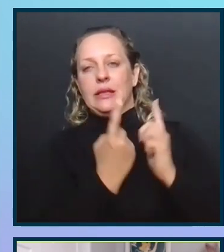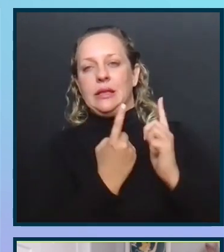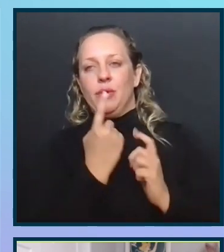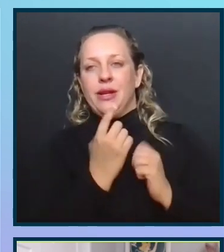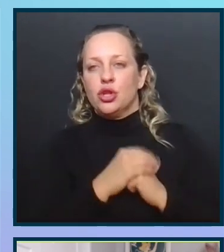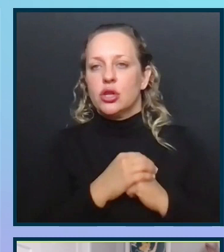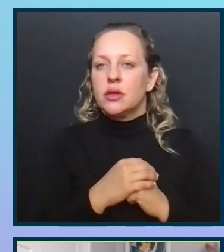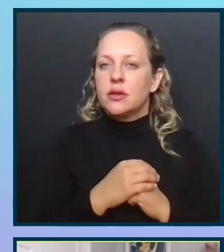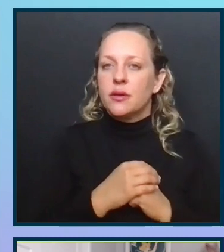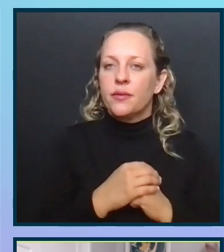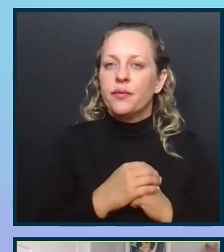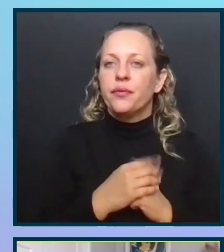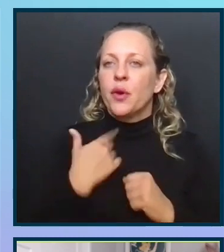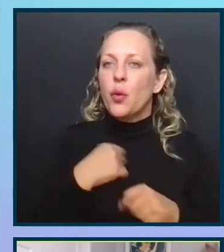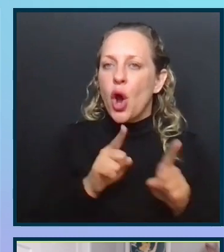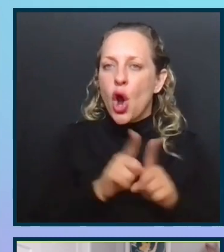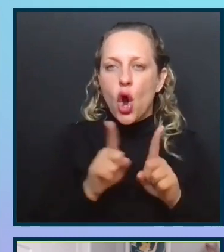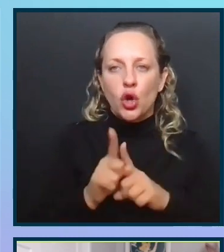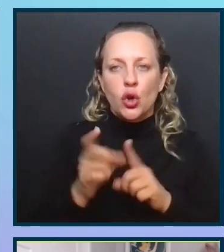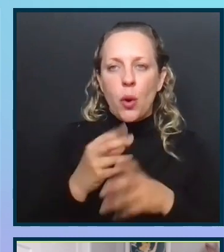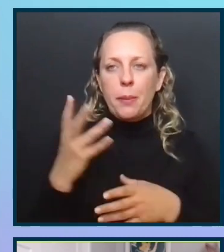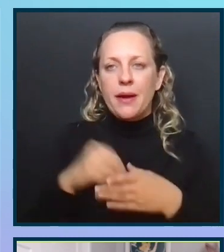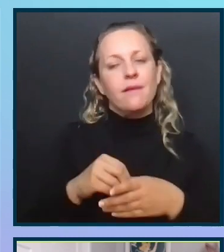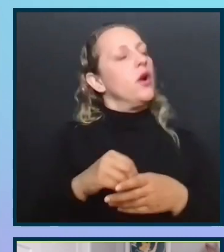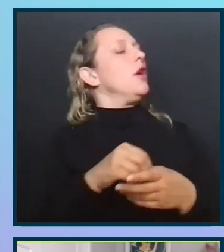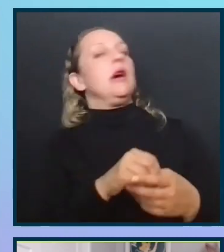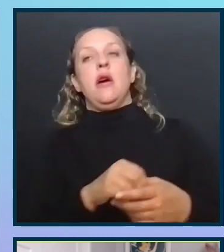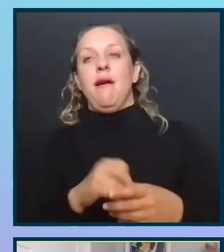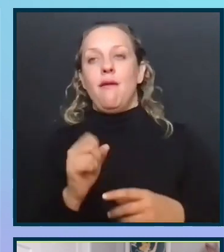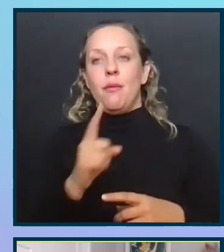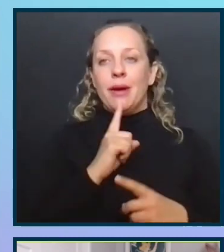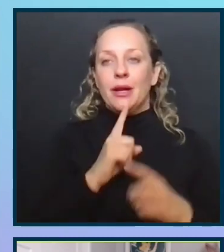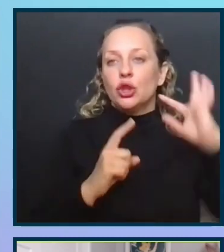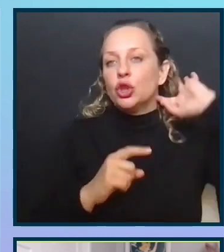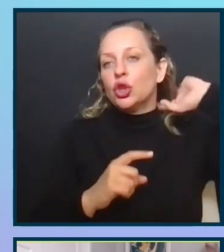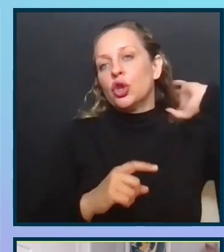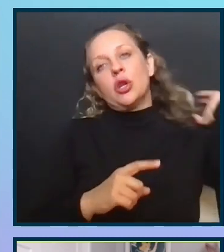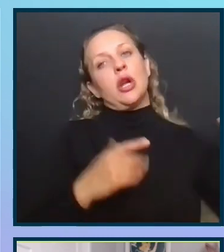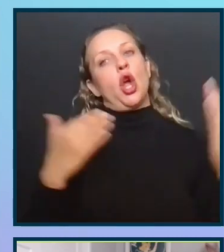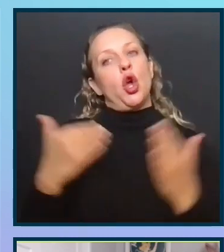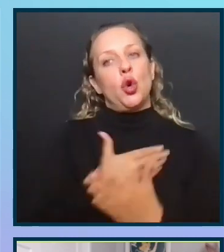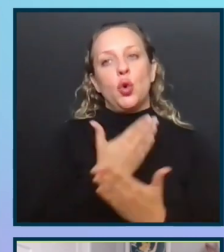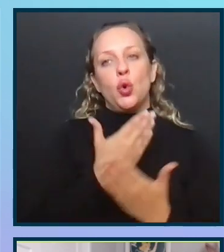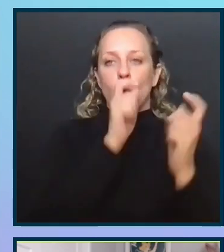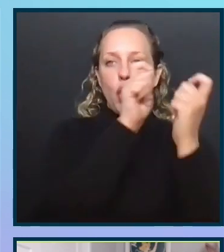We also still wanna be involved with ensuring that new components and patterns are reviewed